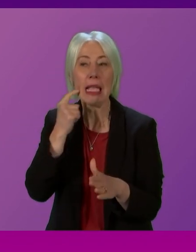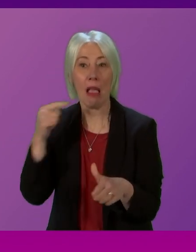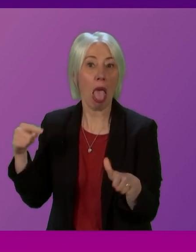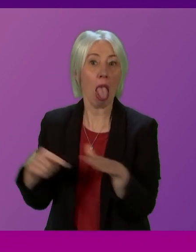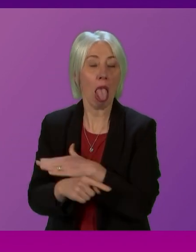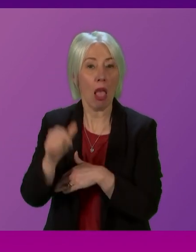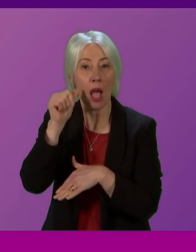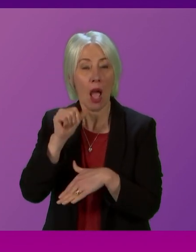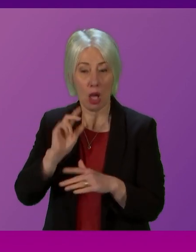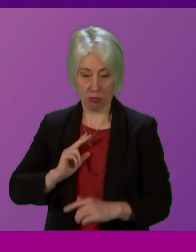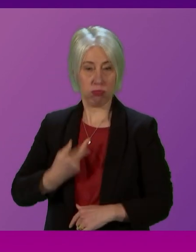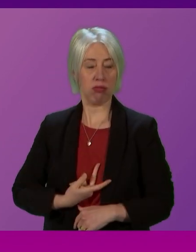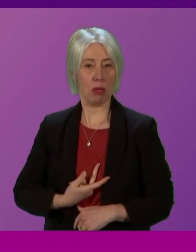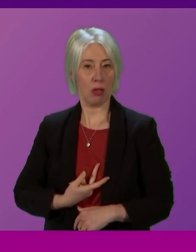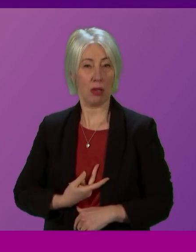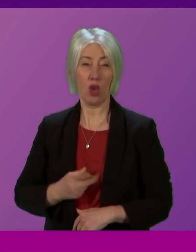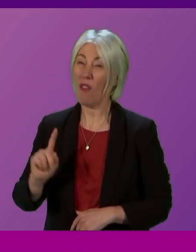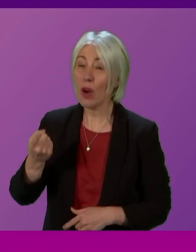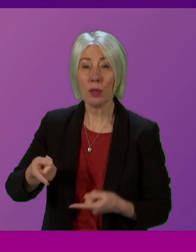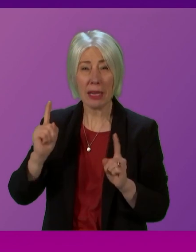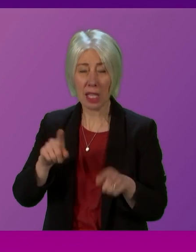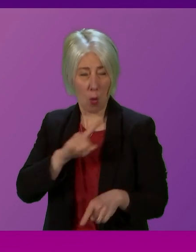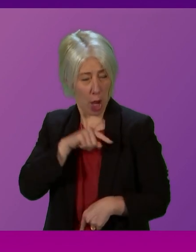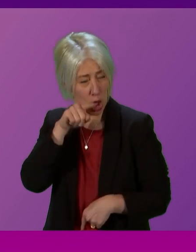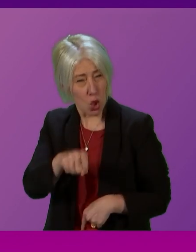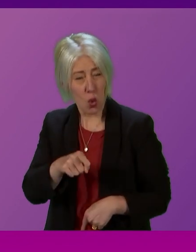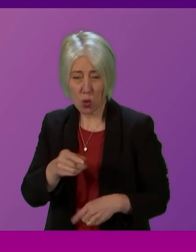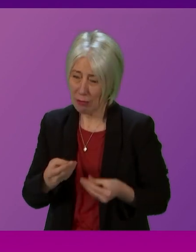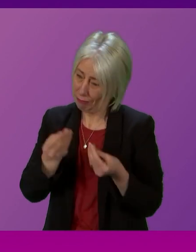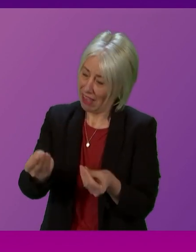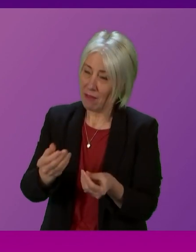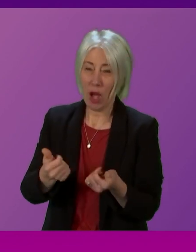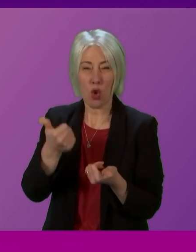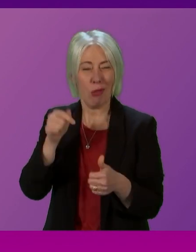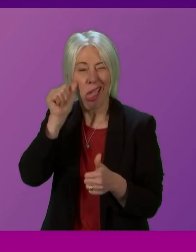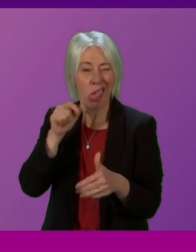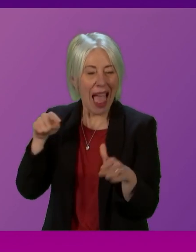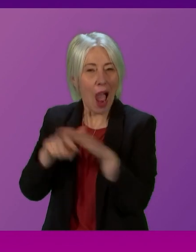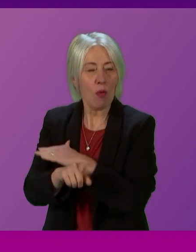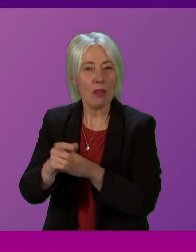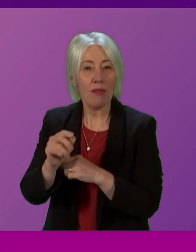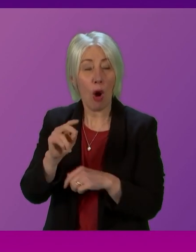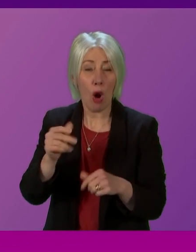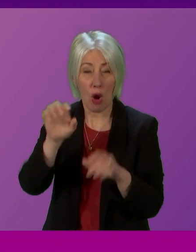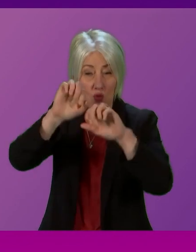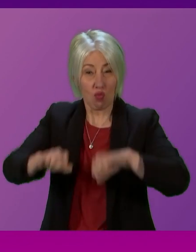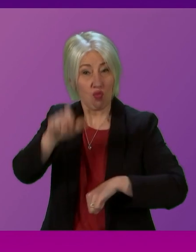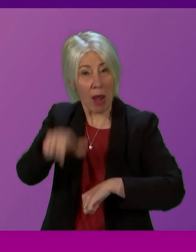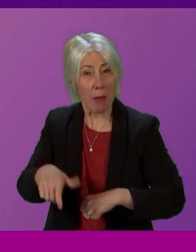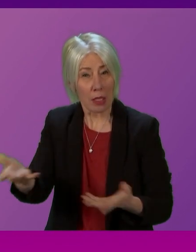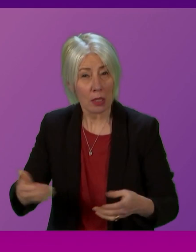Why is the First Minister giving rapists an easy way out?